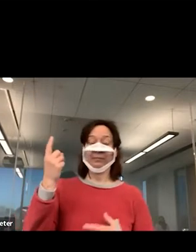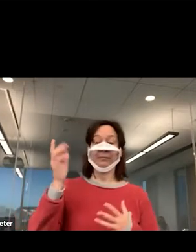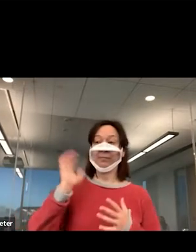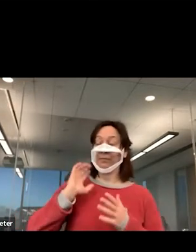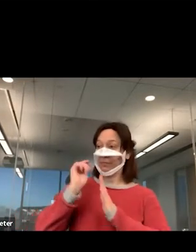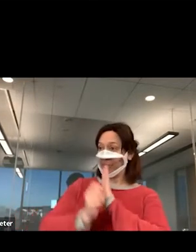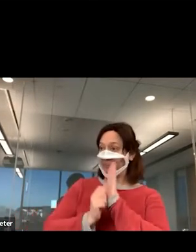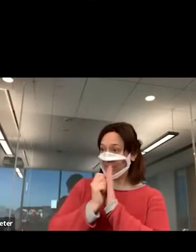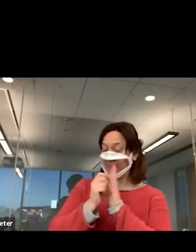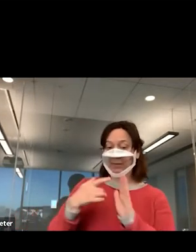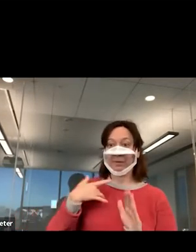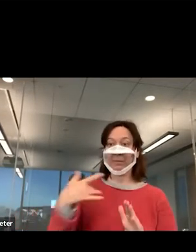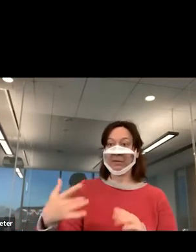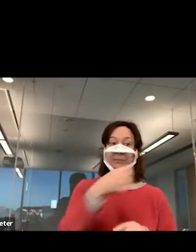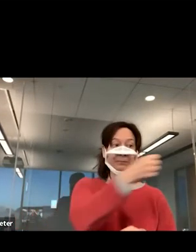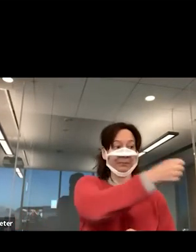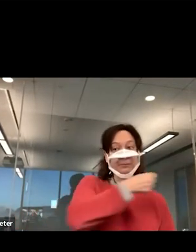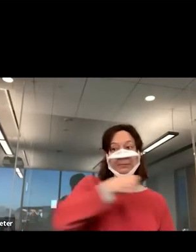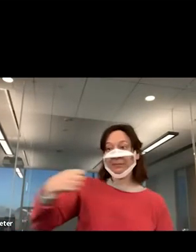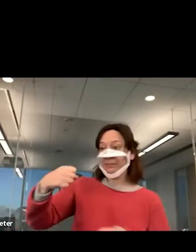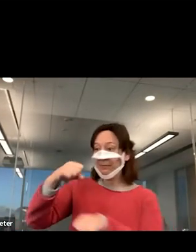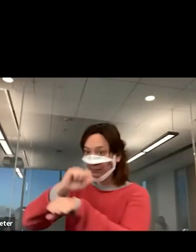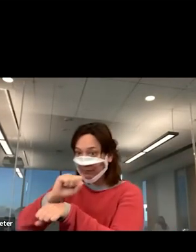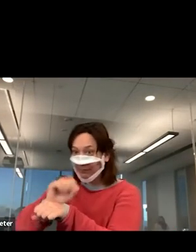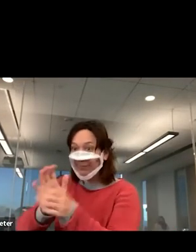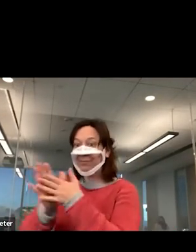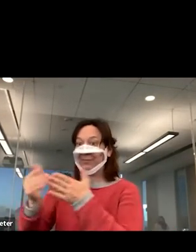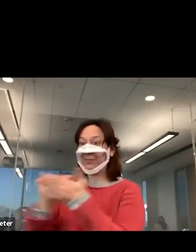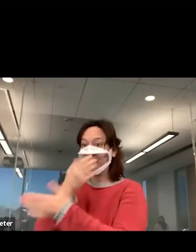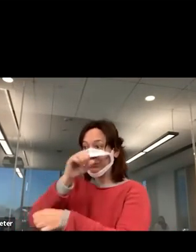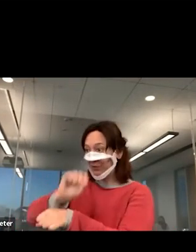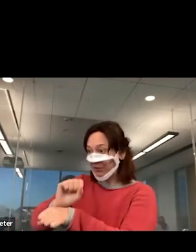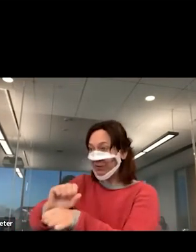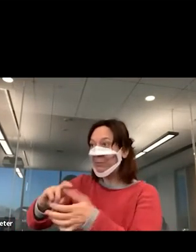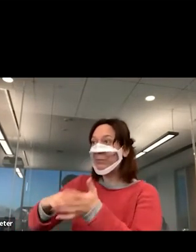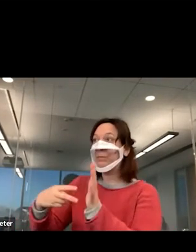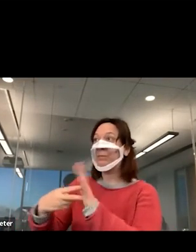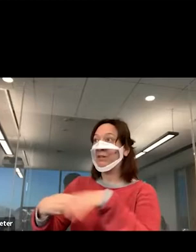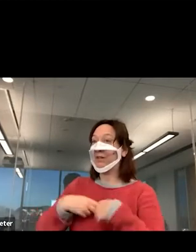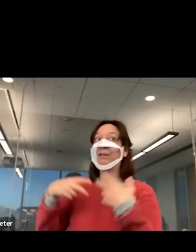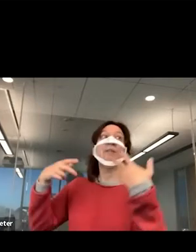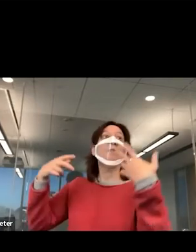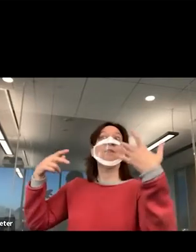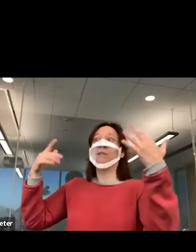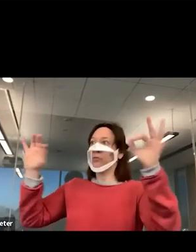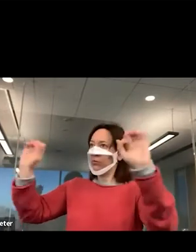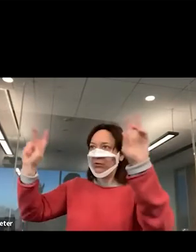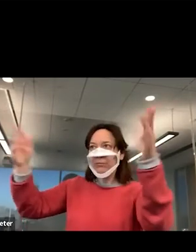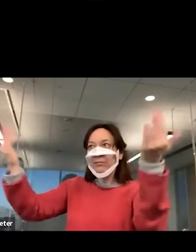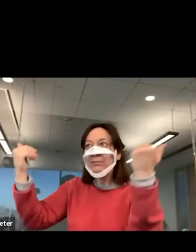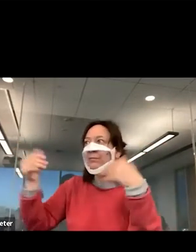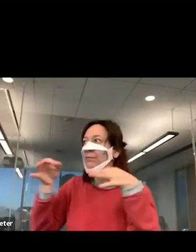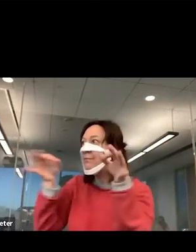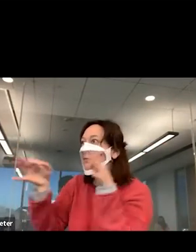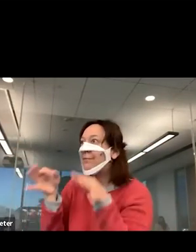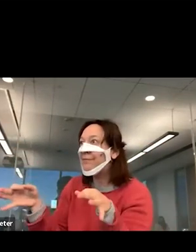briefs you on what the work they're doing and i get briefed by the federal sector people and